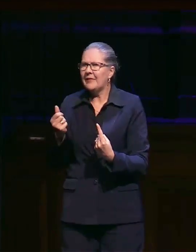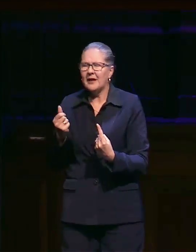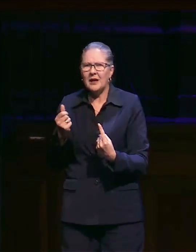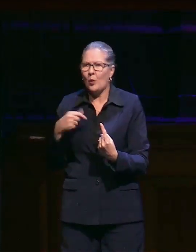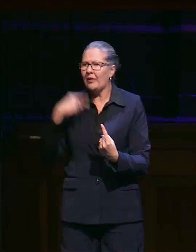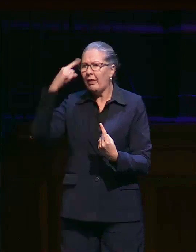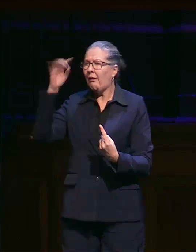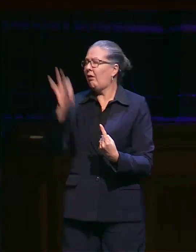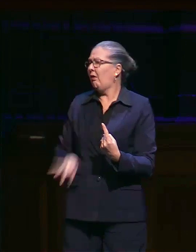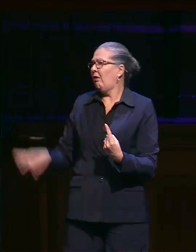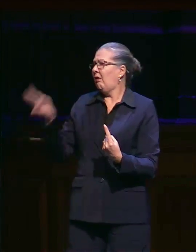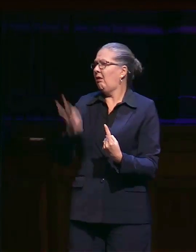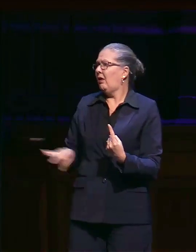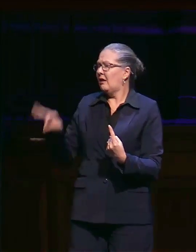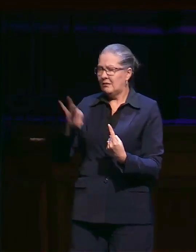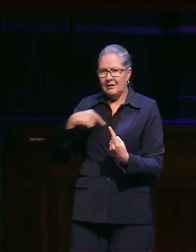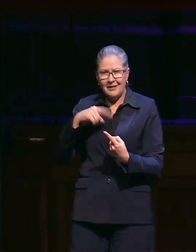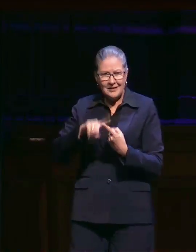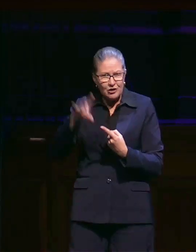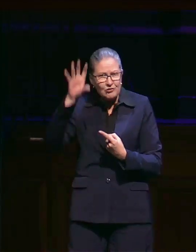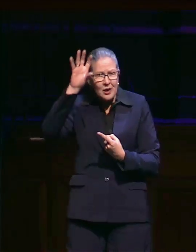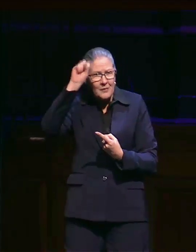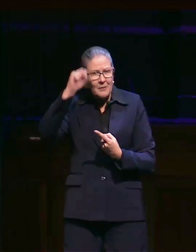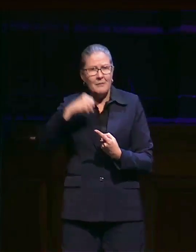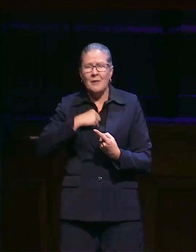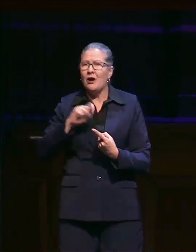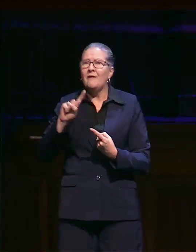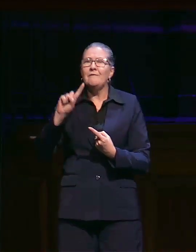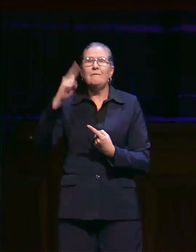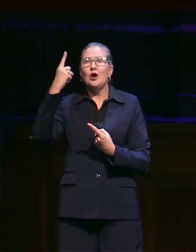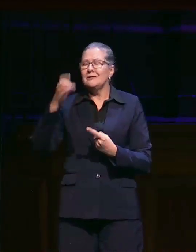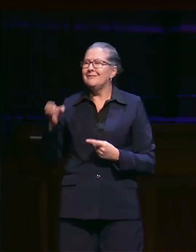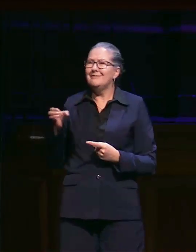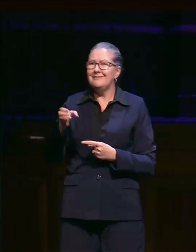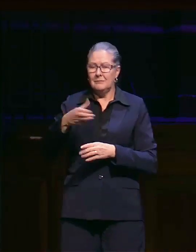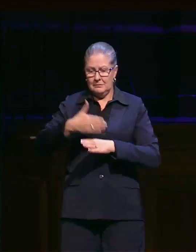I still remember my first election as a candidate I ran in a traditionally